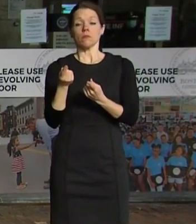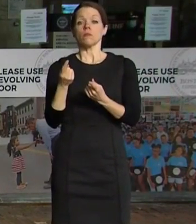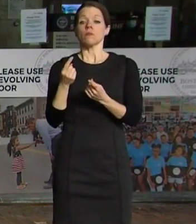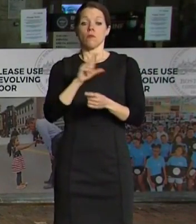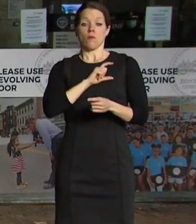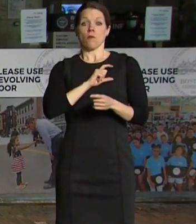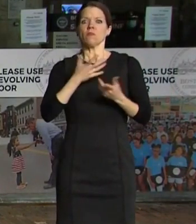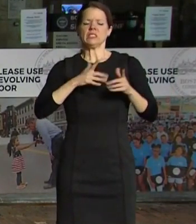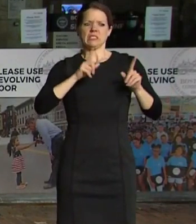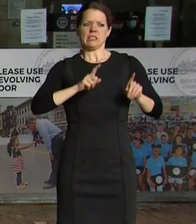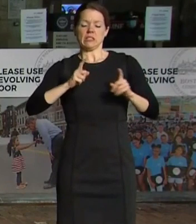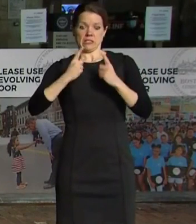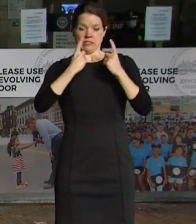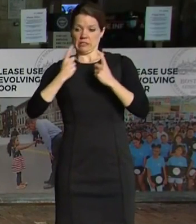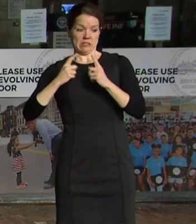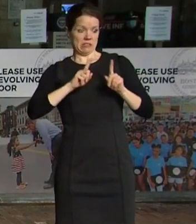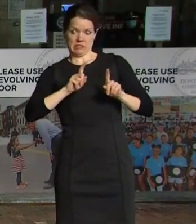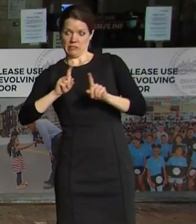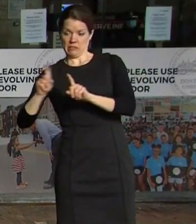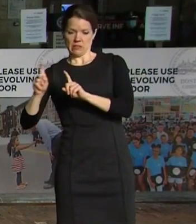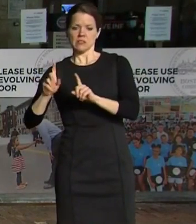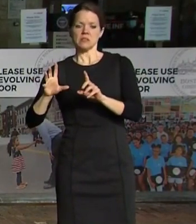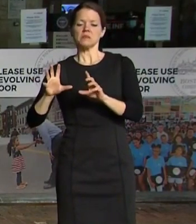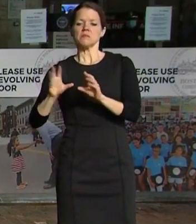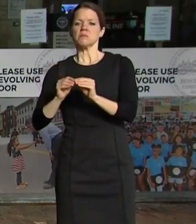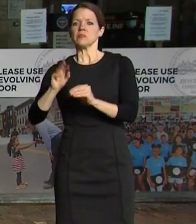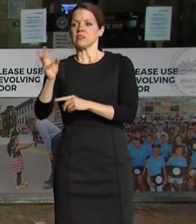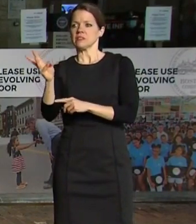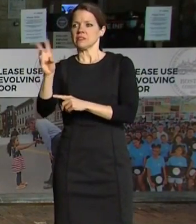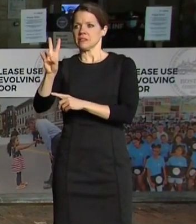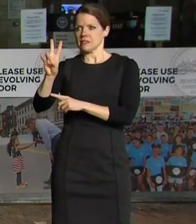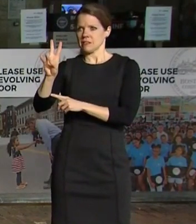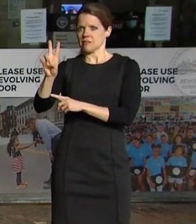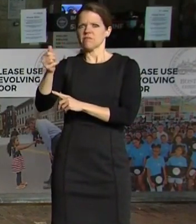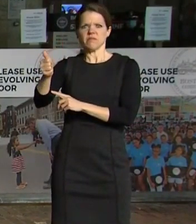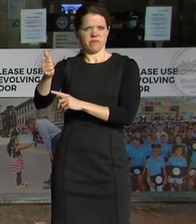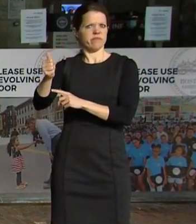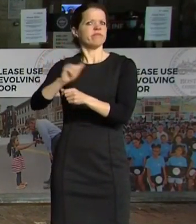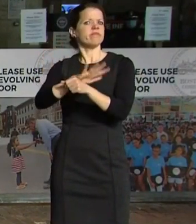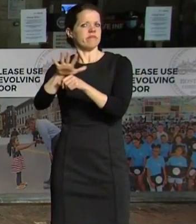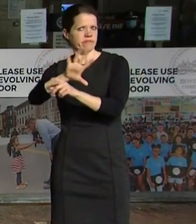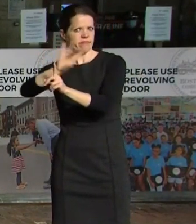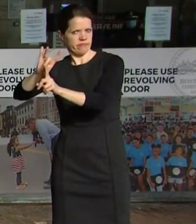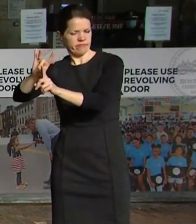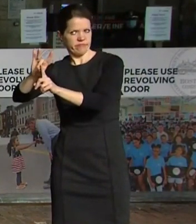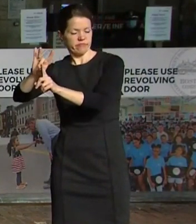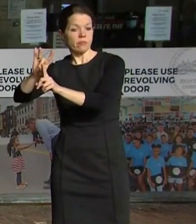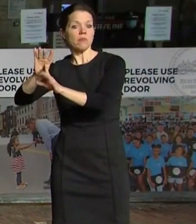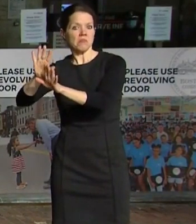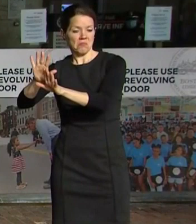HOW MANY OFFICERS THUS FAR, WE HAVE HAD 67 OFFICERS WHO HAVE BEEN TESTED POSITIVE FOR